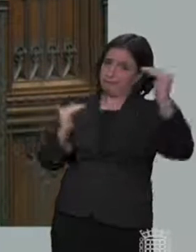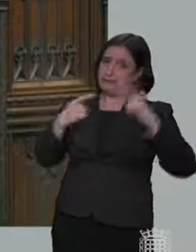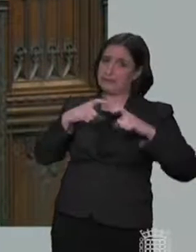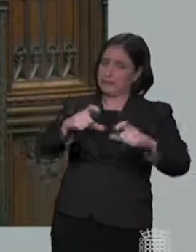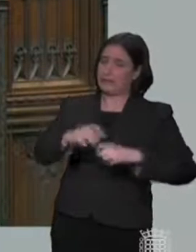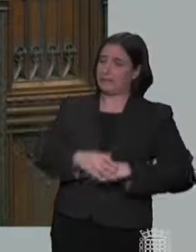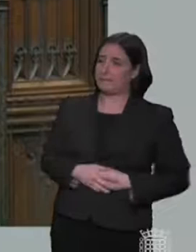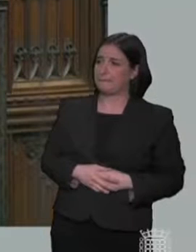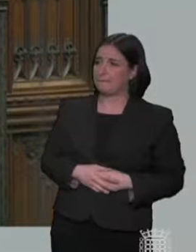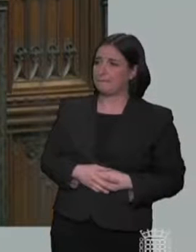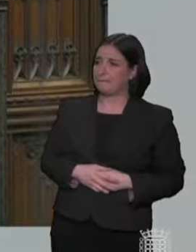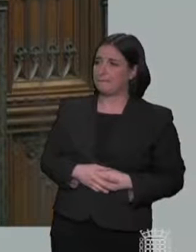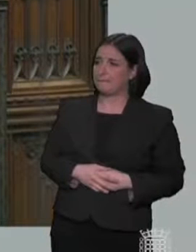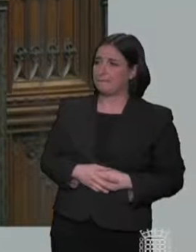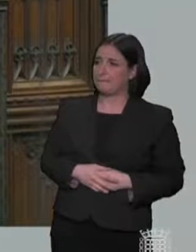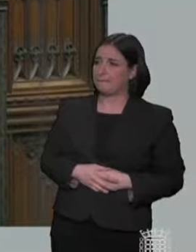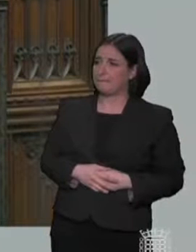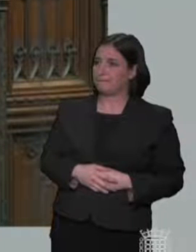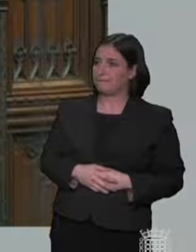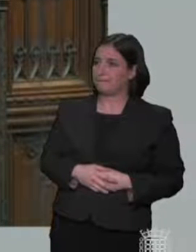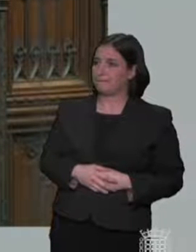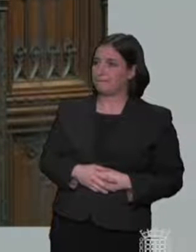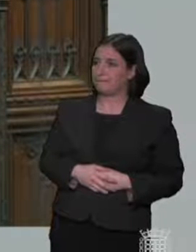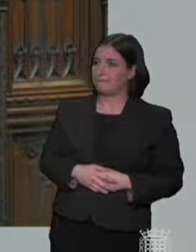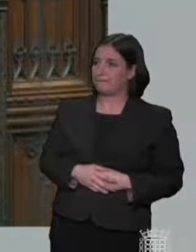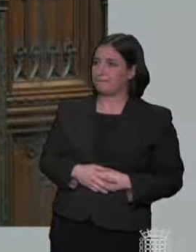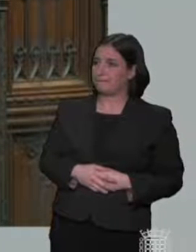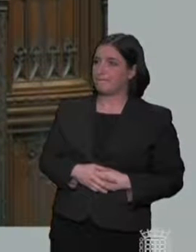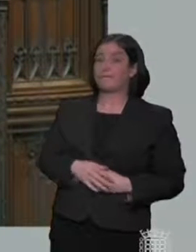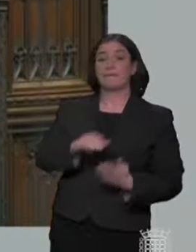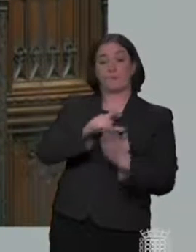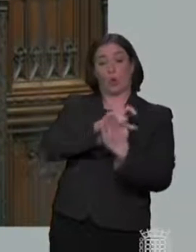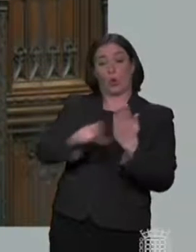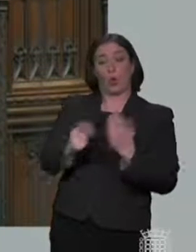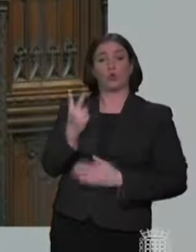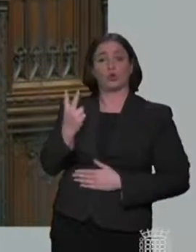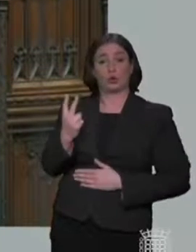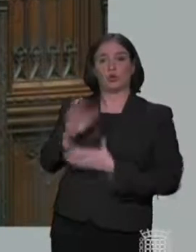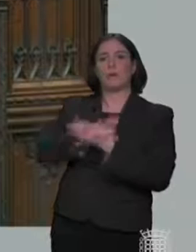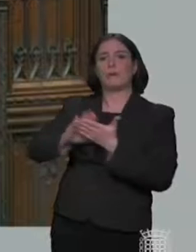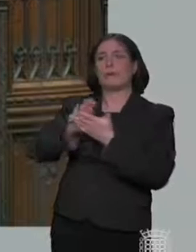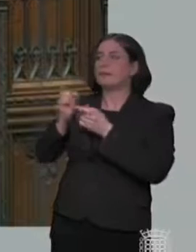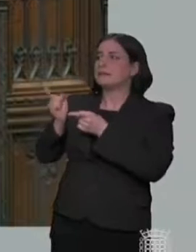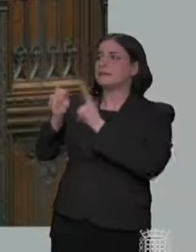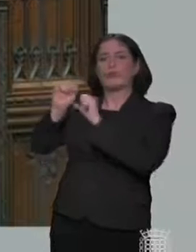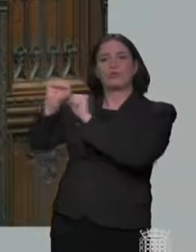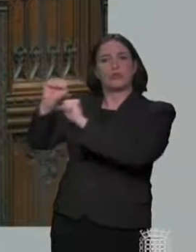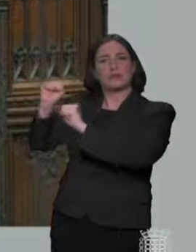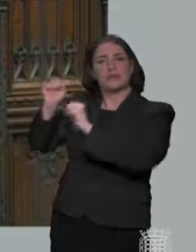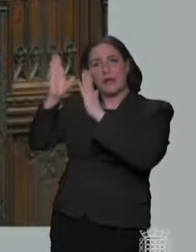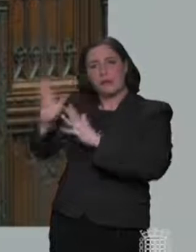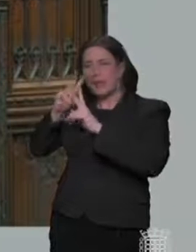clause 2 puts a duty to report on the secretary of state for the promotion facilitation of bsl